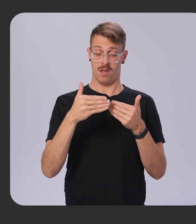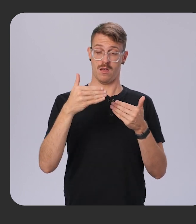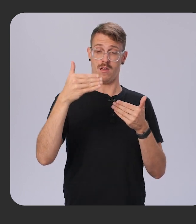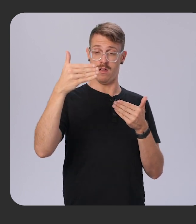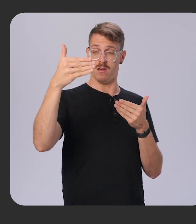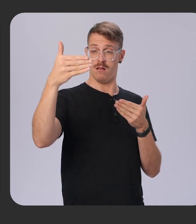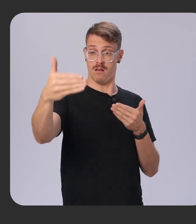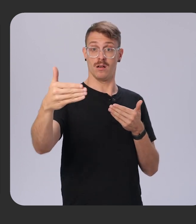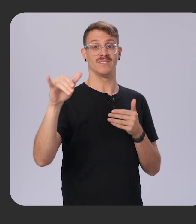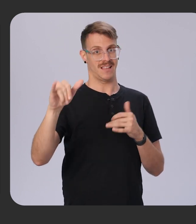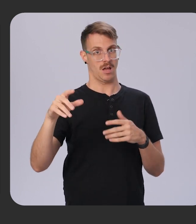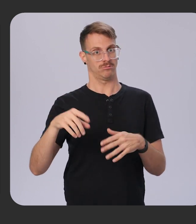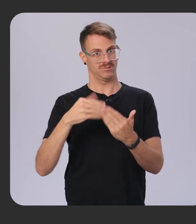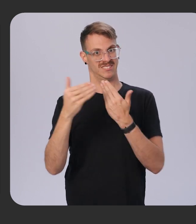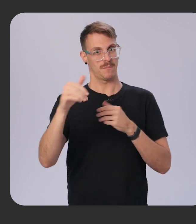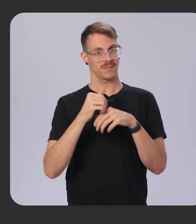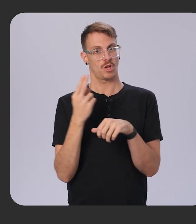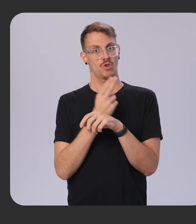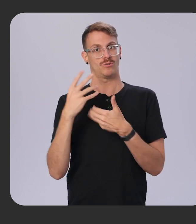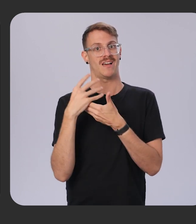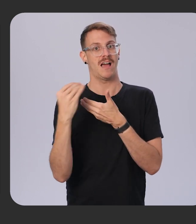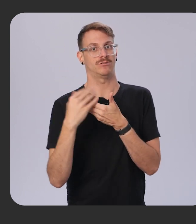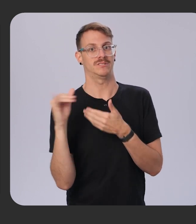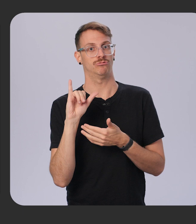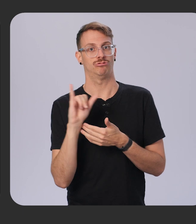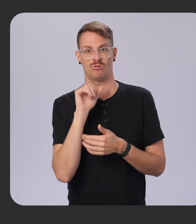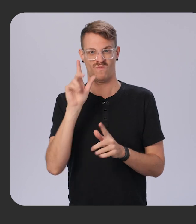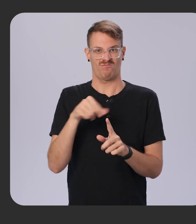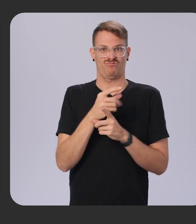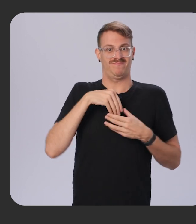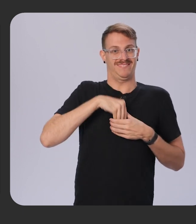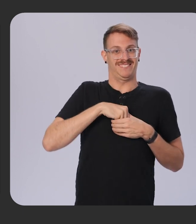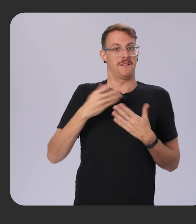be used in outdoor situations in addition to the indoor ones.